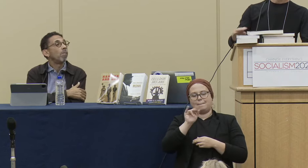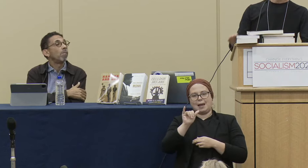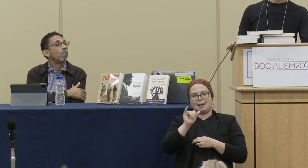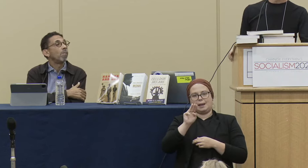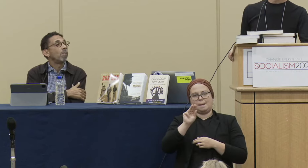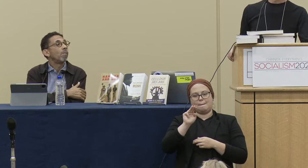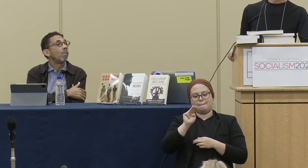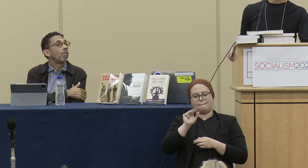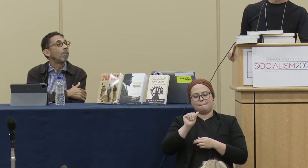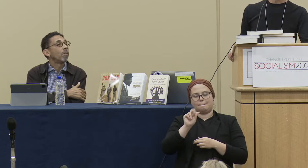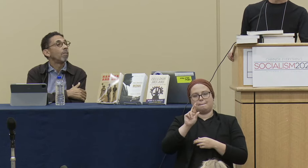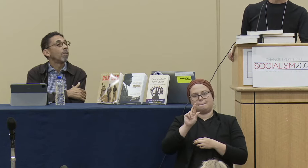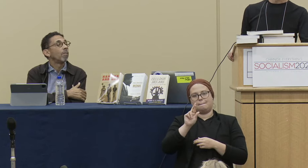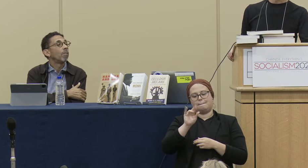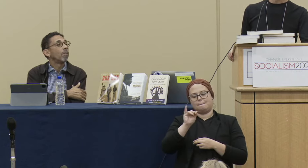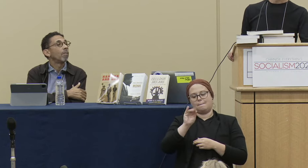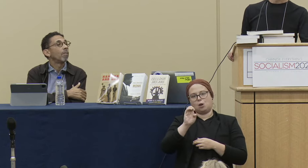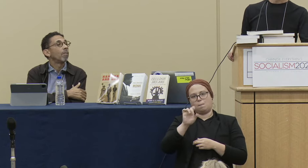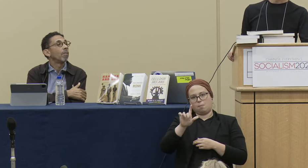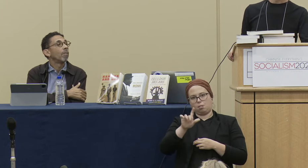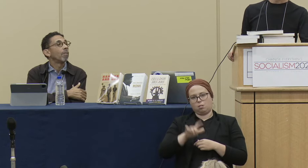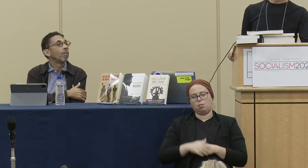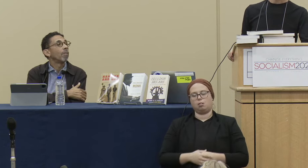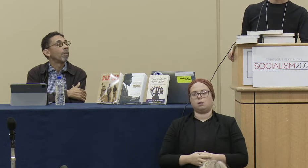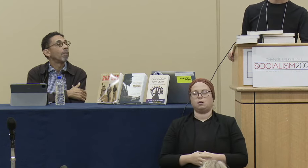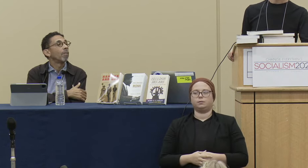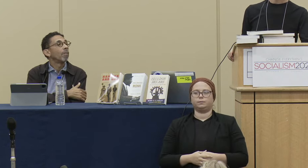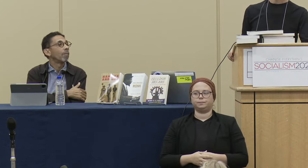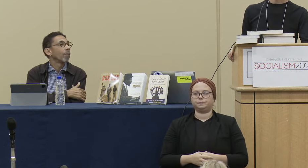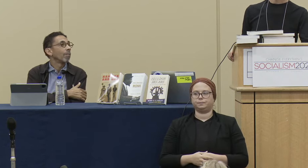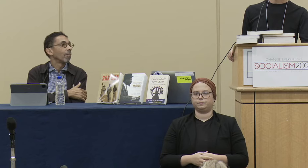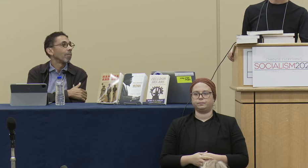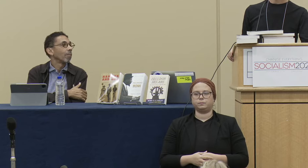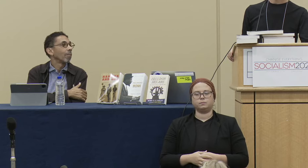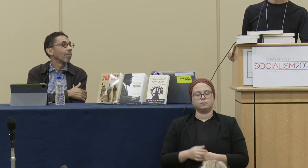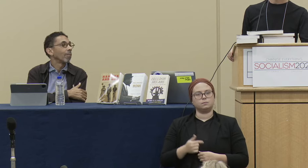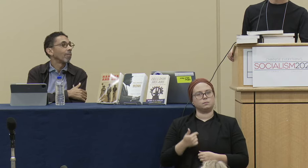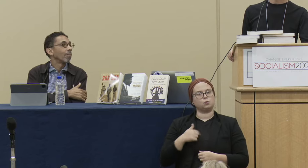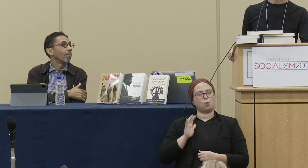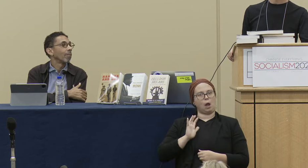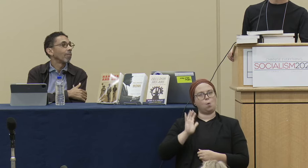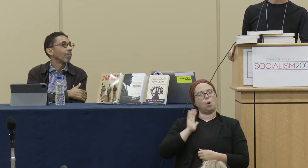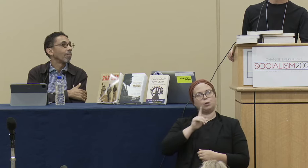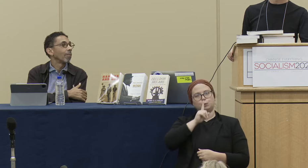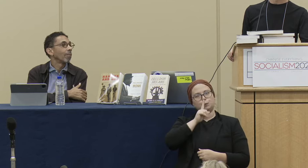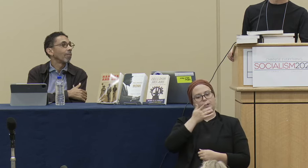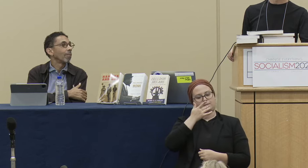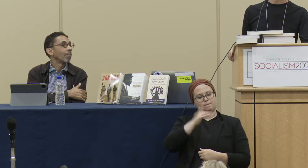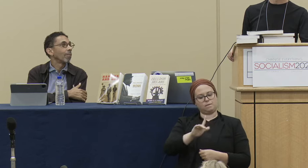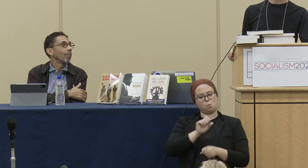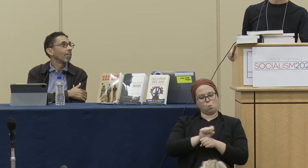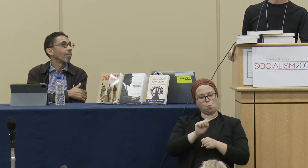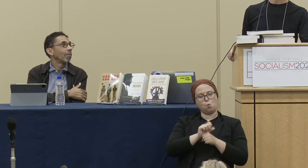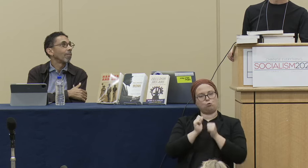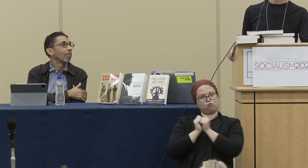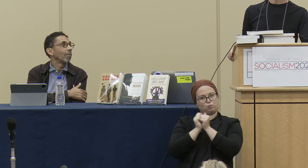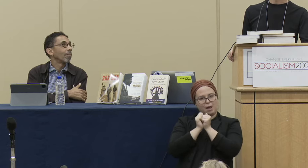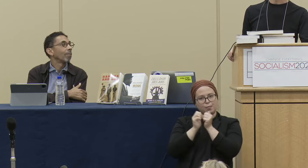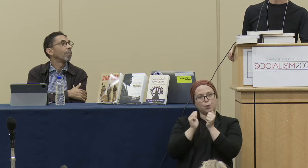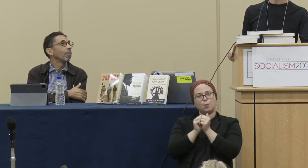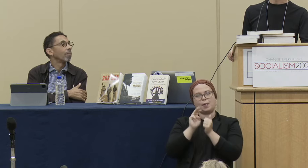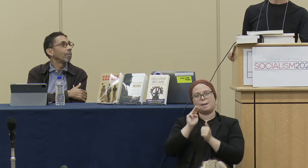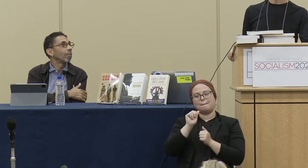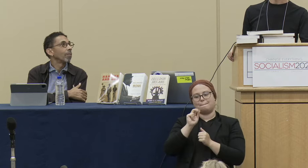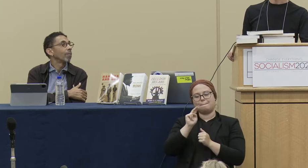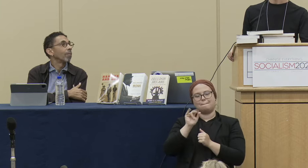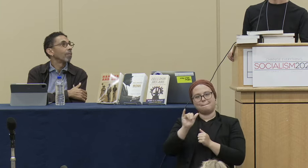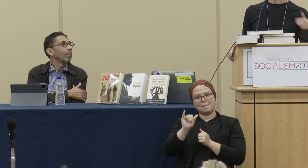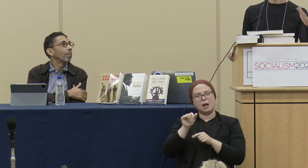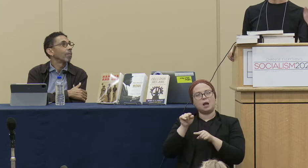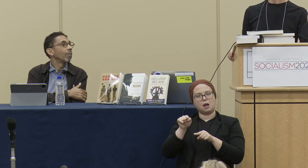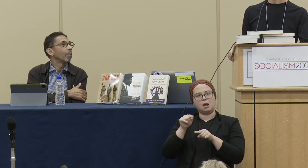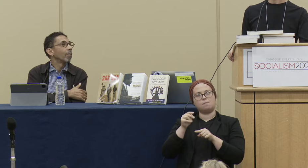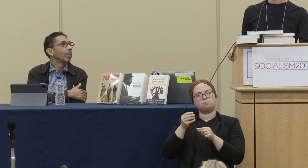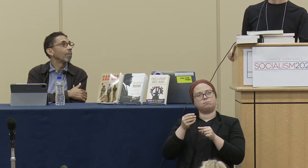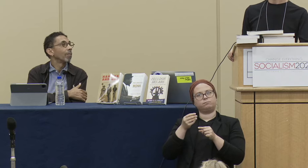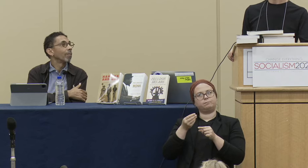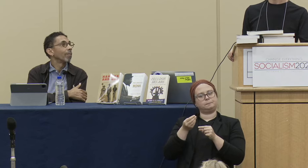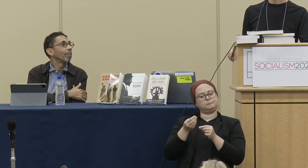with this author, Manning Maribol